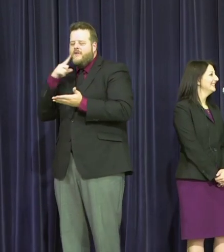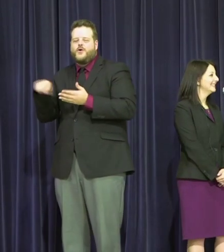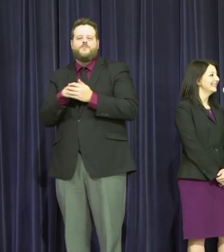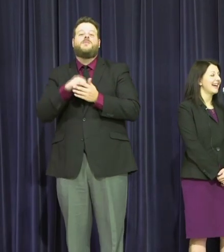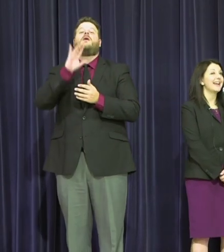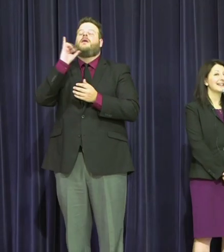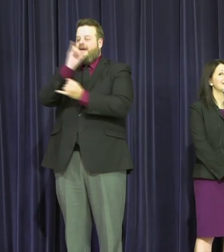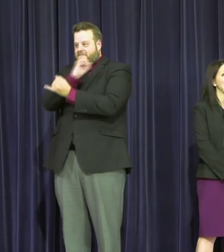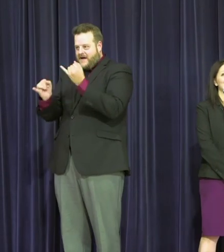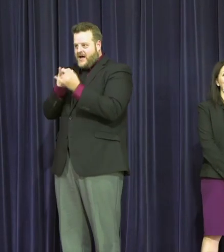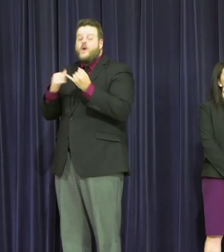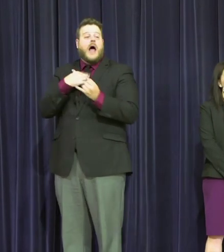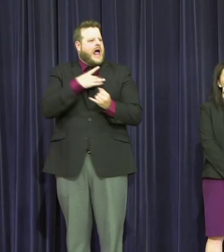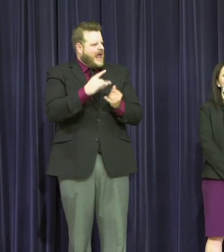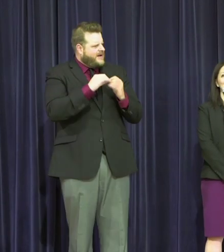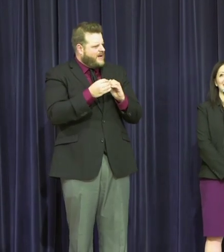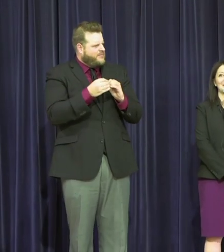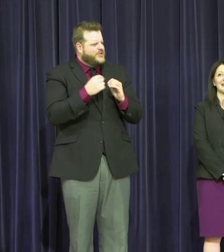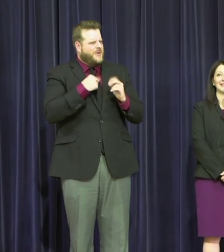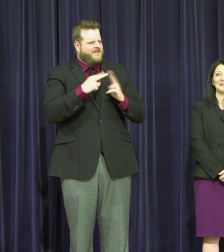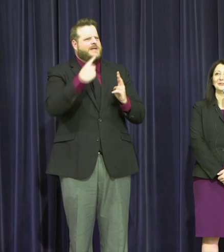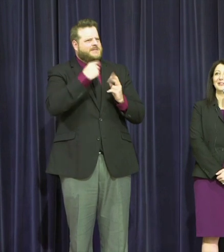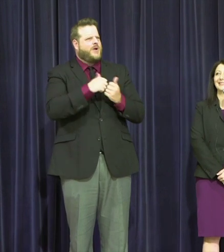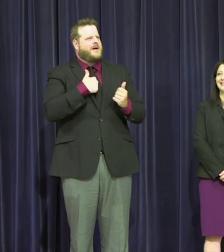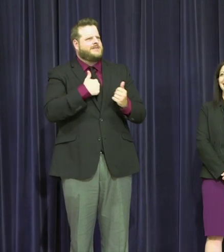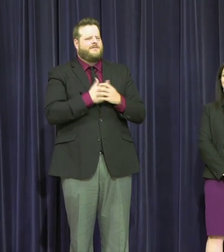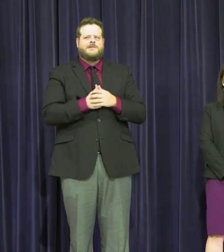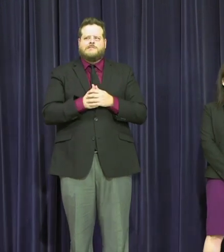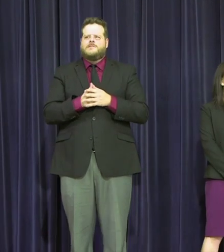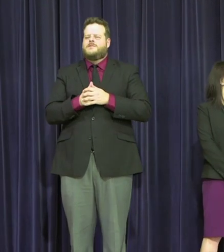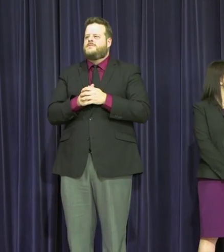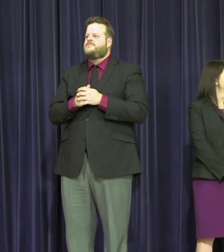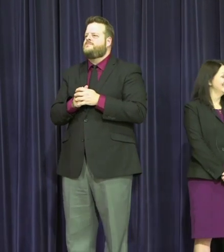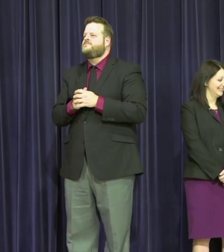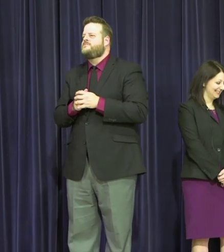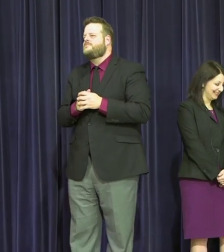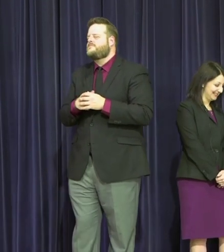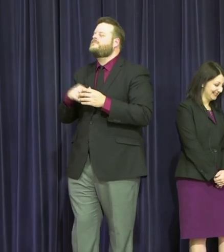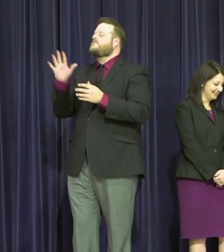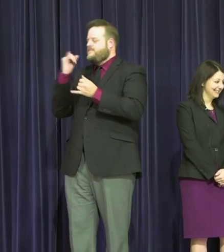Just one final question... I like numbers too, so I'm very disappointed in myself...ok.